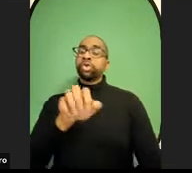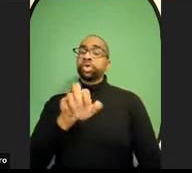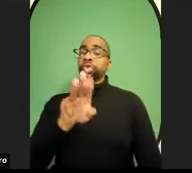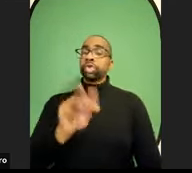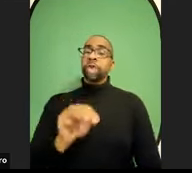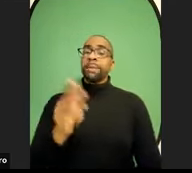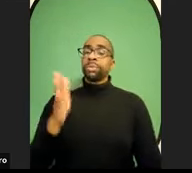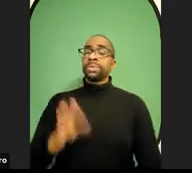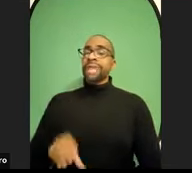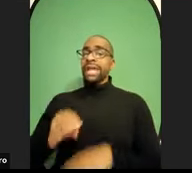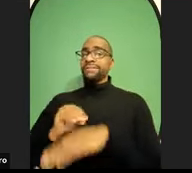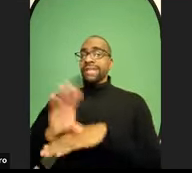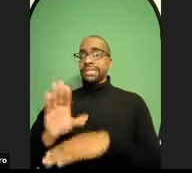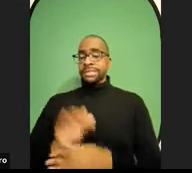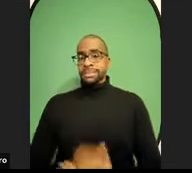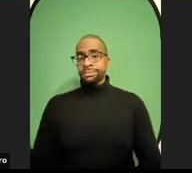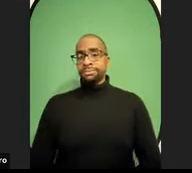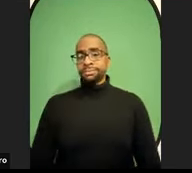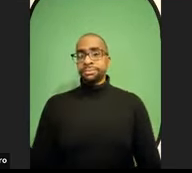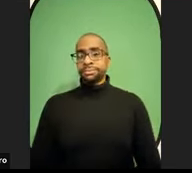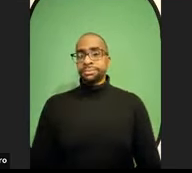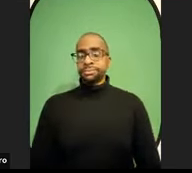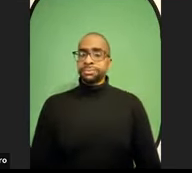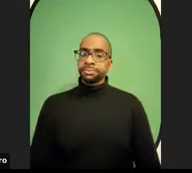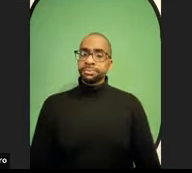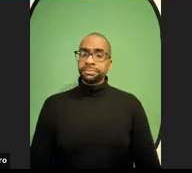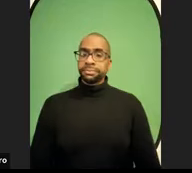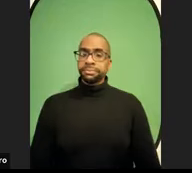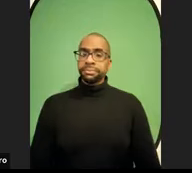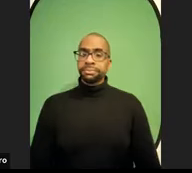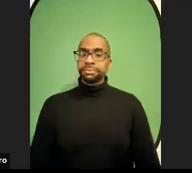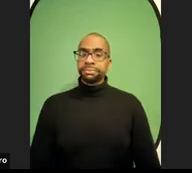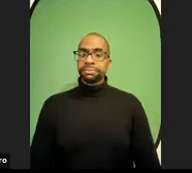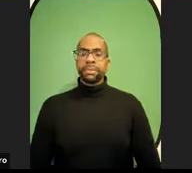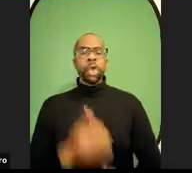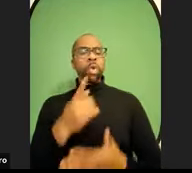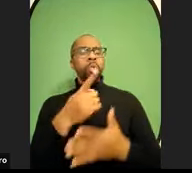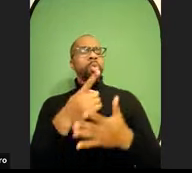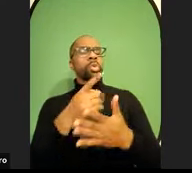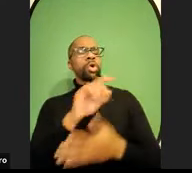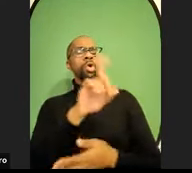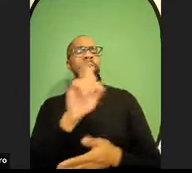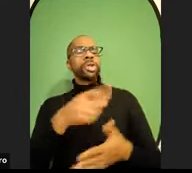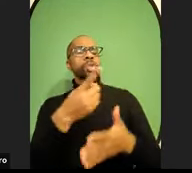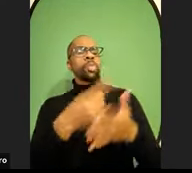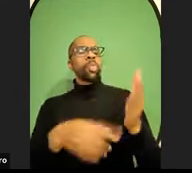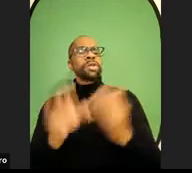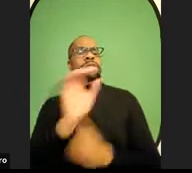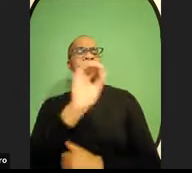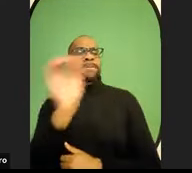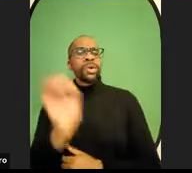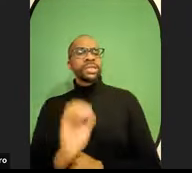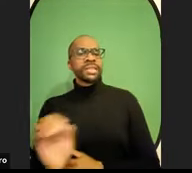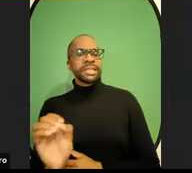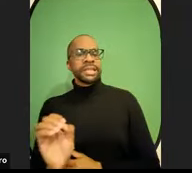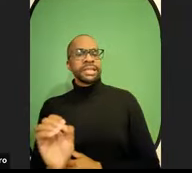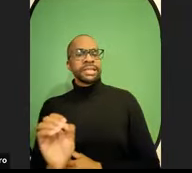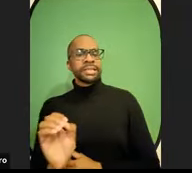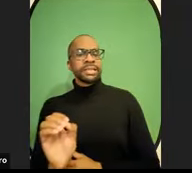would be any long term side effects. from that. Thank you. And then. what is what is the percentage of risk